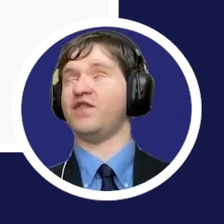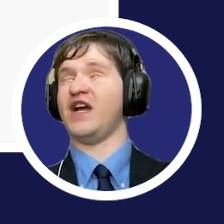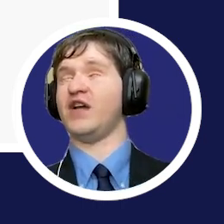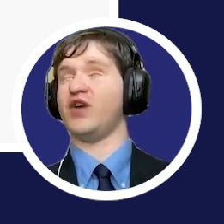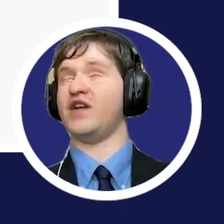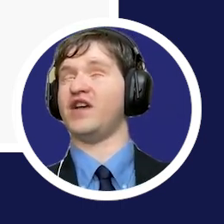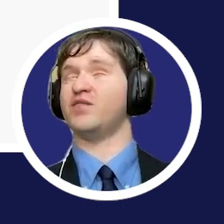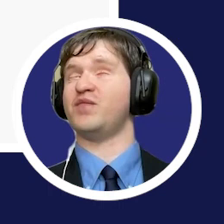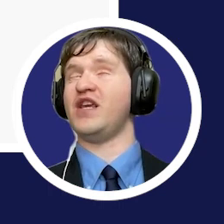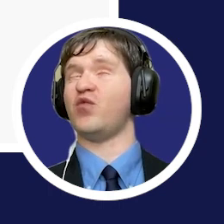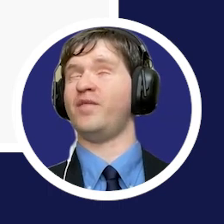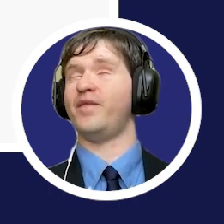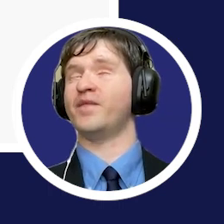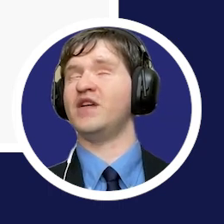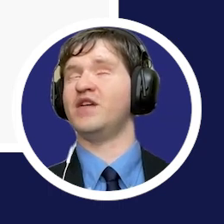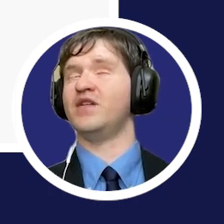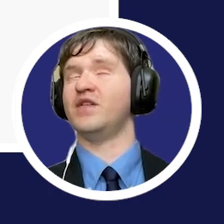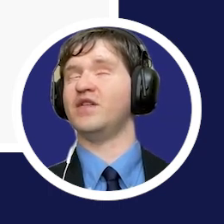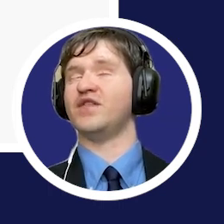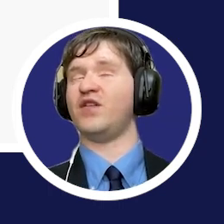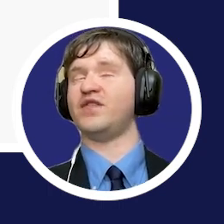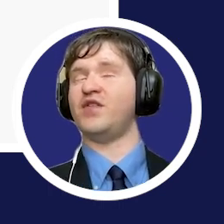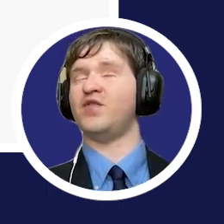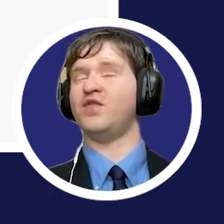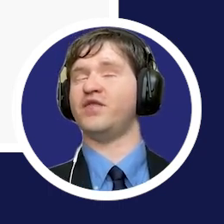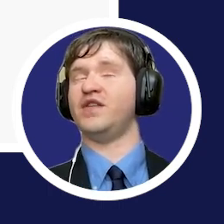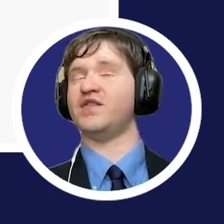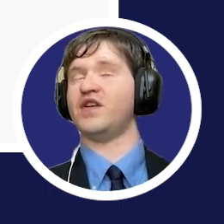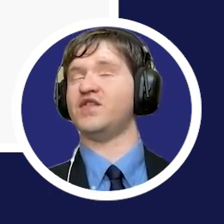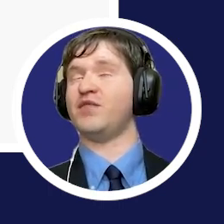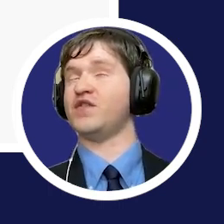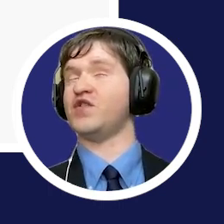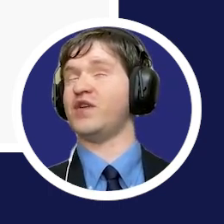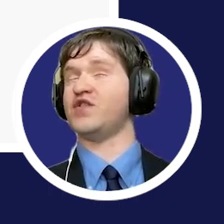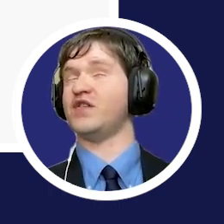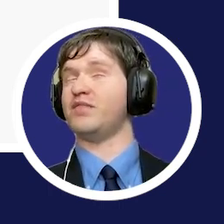to the firing process must be equal. Title II is a similar situation,